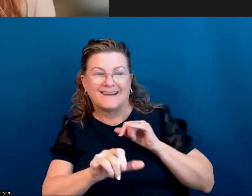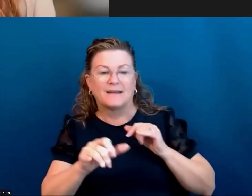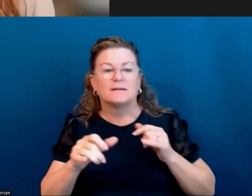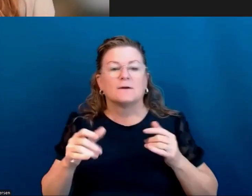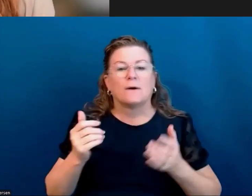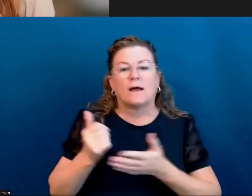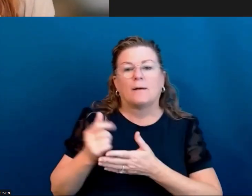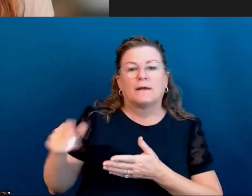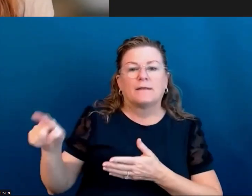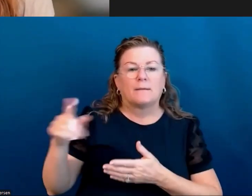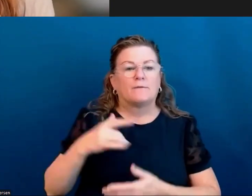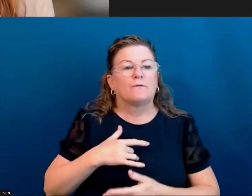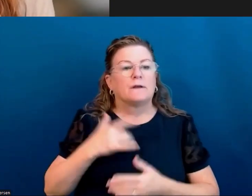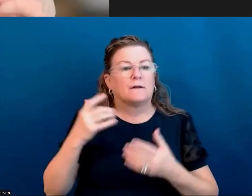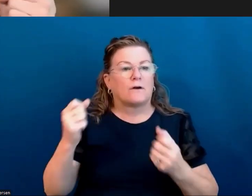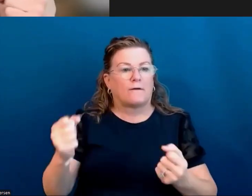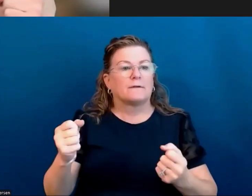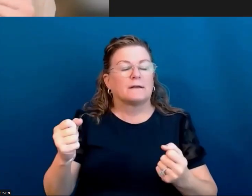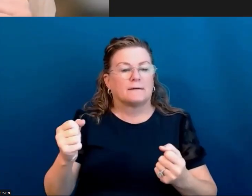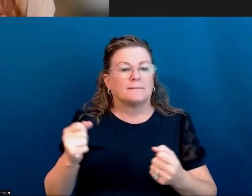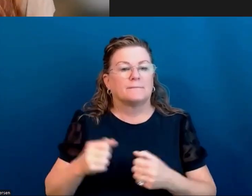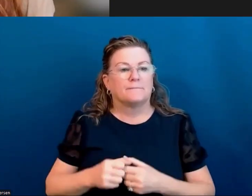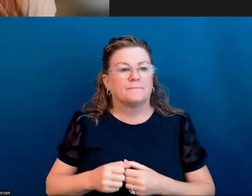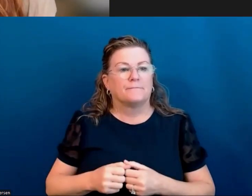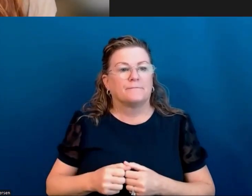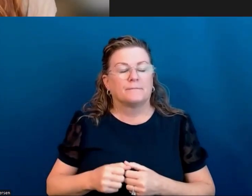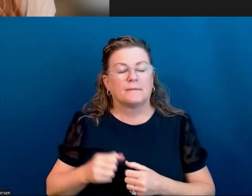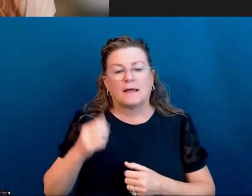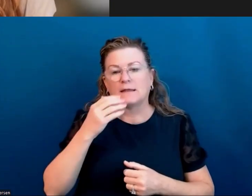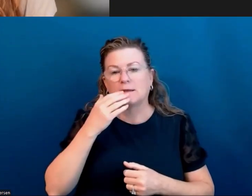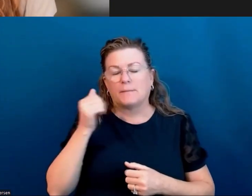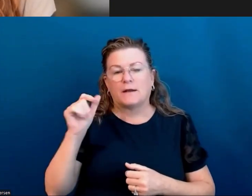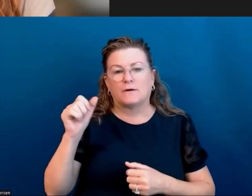just feel confident, and the better you can help a parent